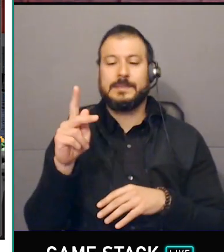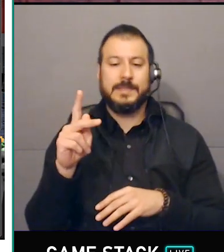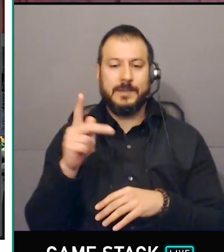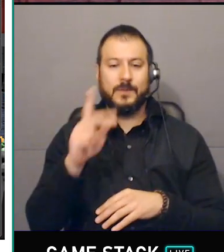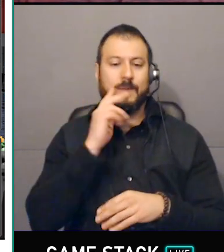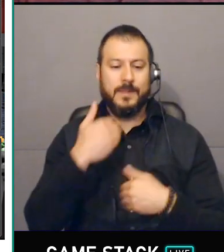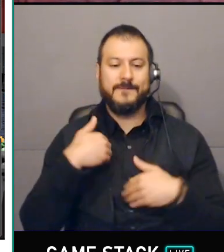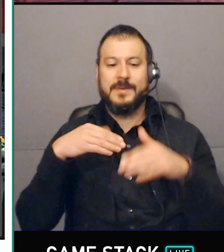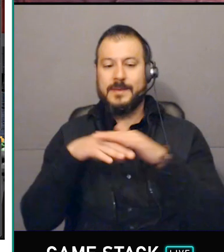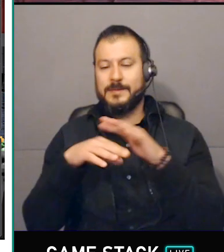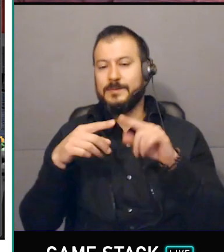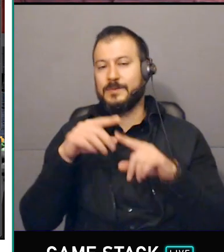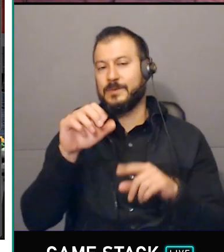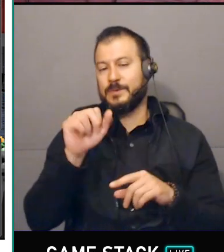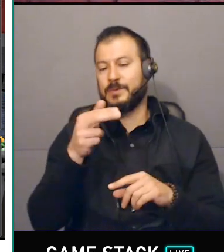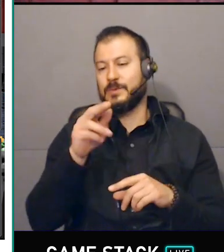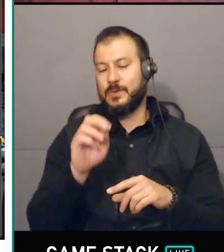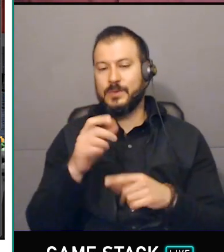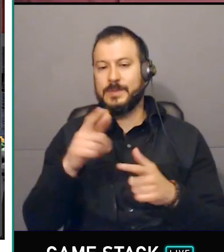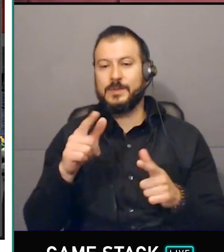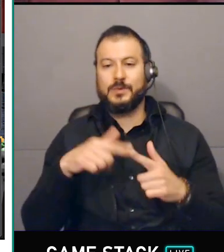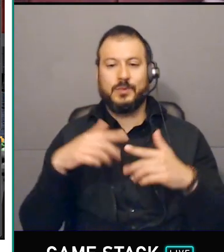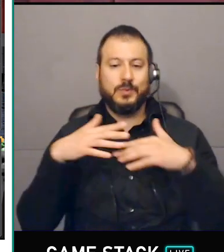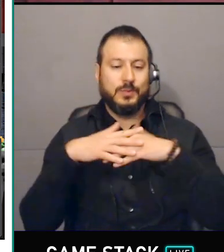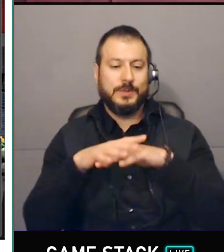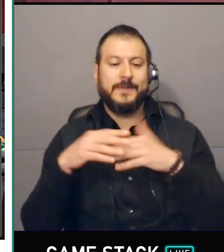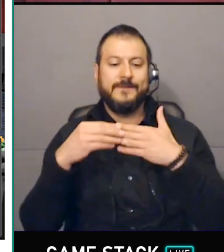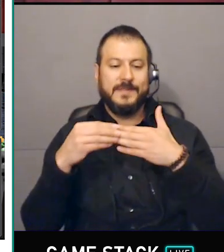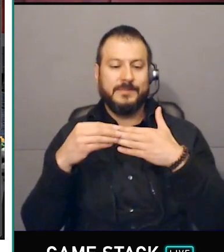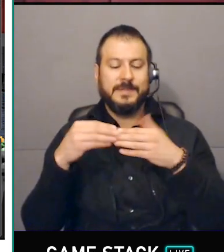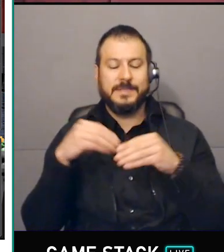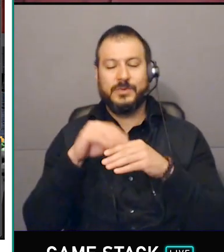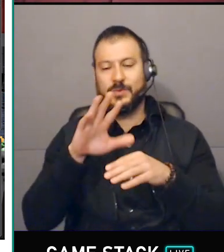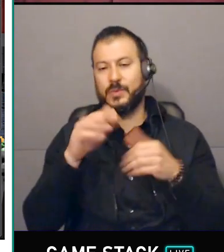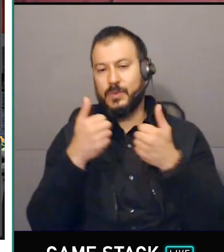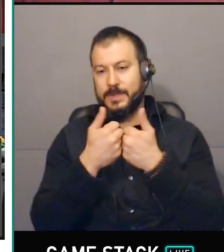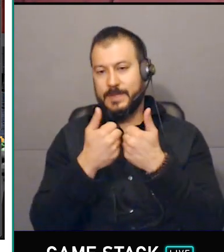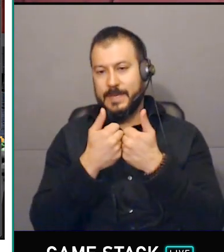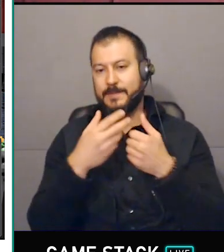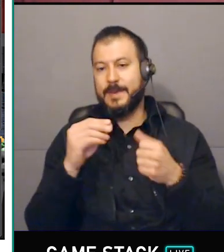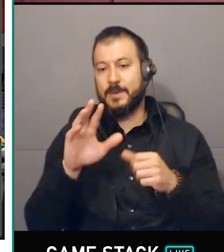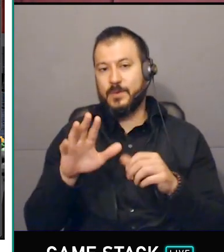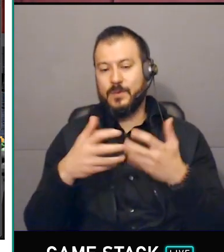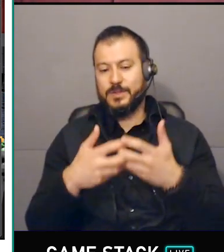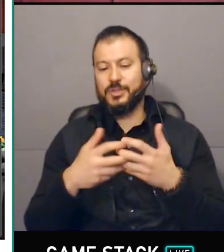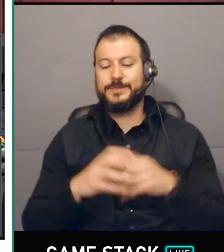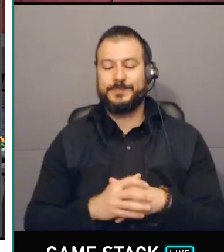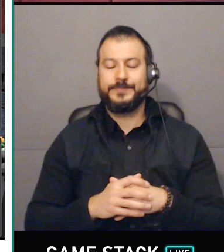access to the source and this allows you to integrate it flexibly into your game in your engine.